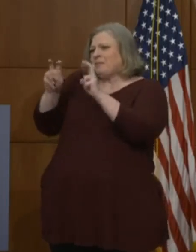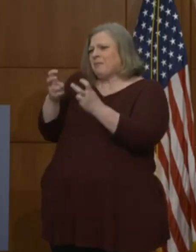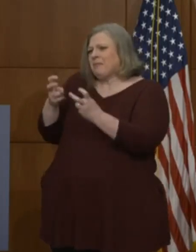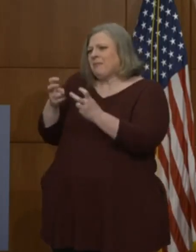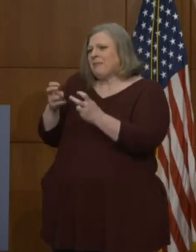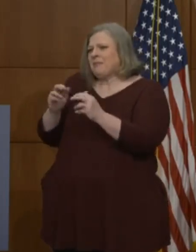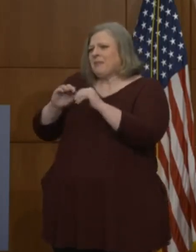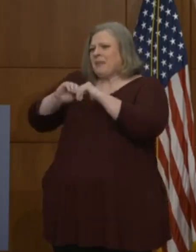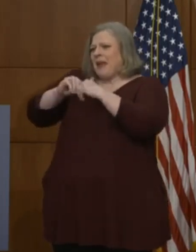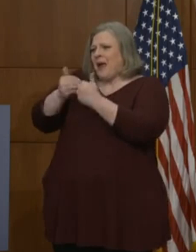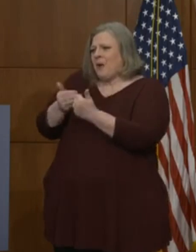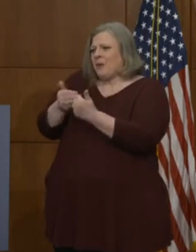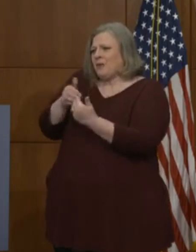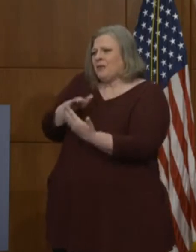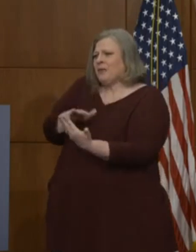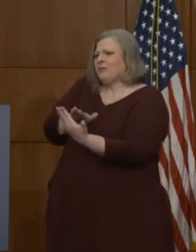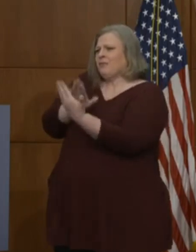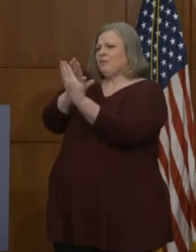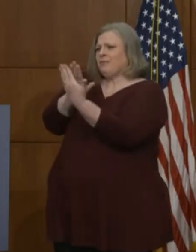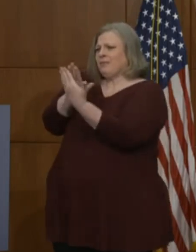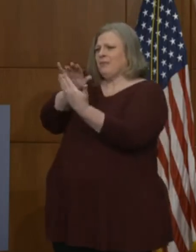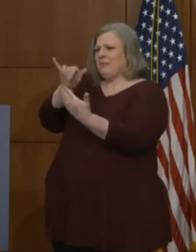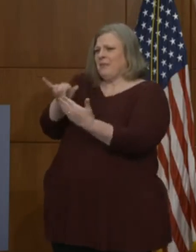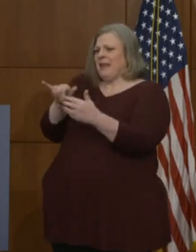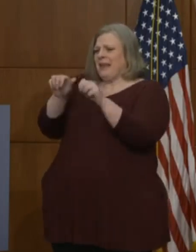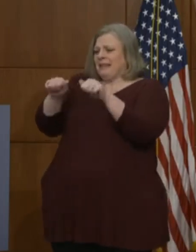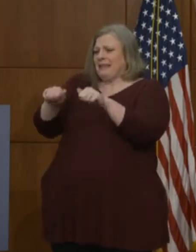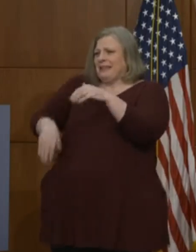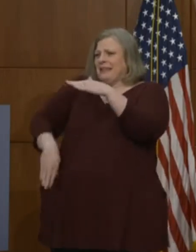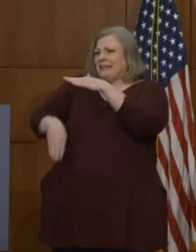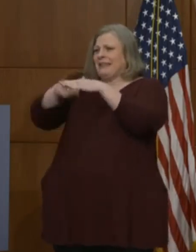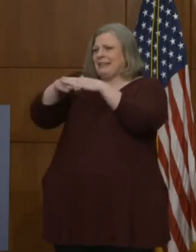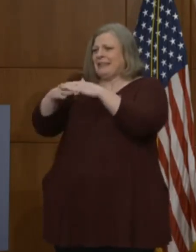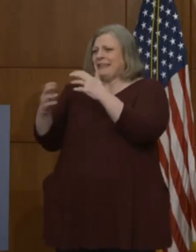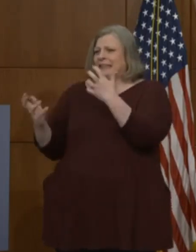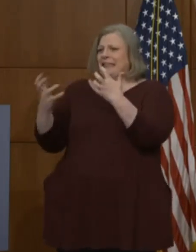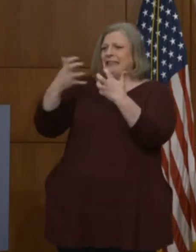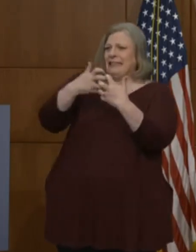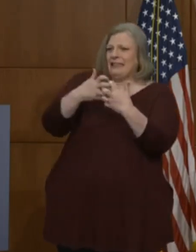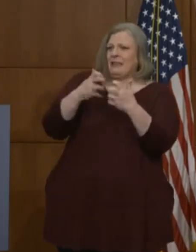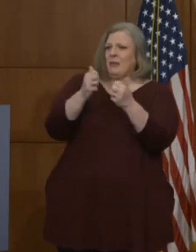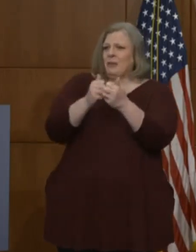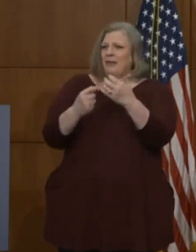MORE BE ABLE TO REPORT OUT. IN THE END. YEAH LOOKING AT. THE